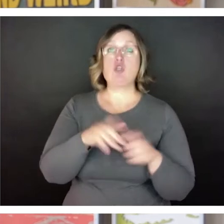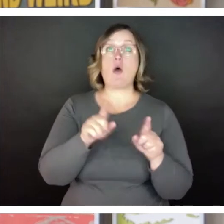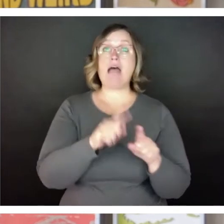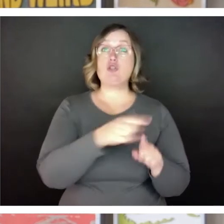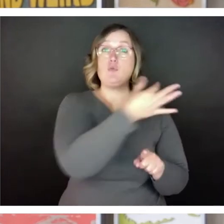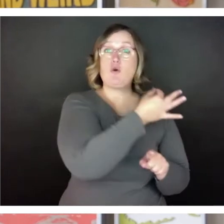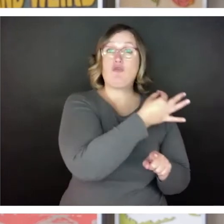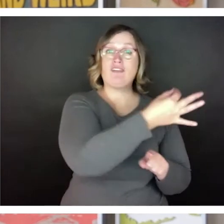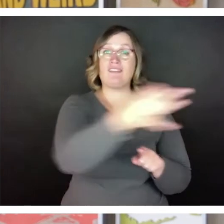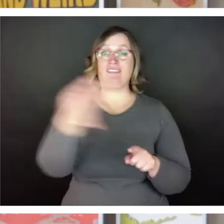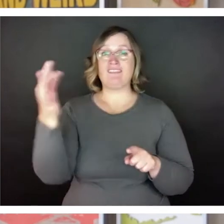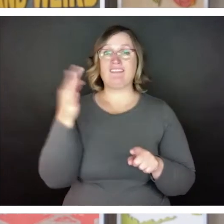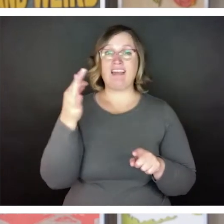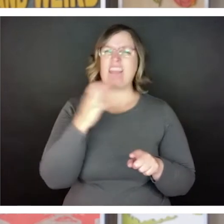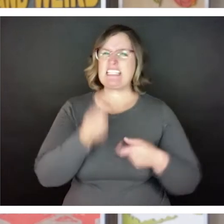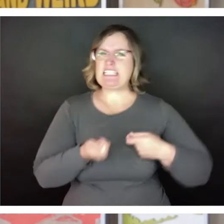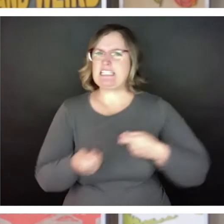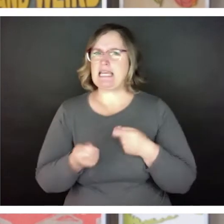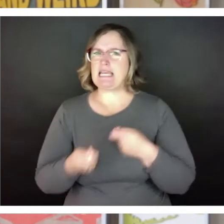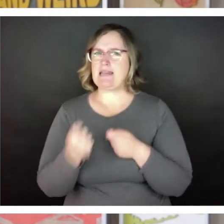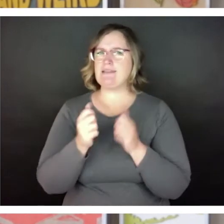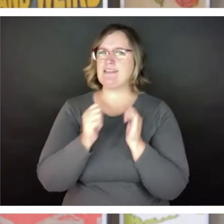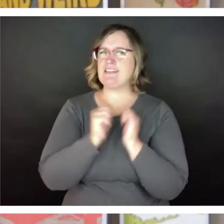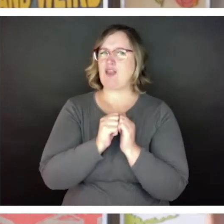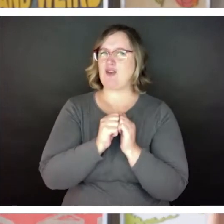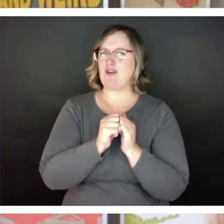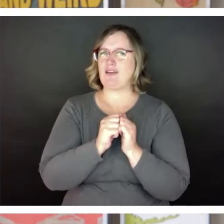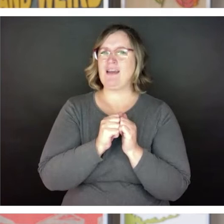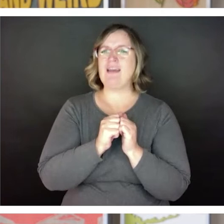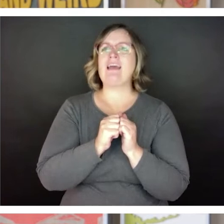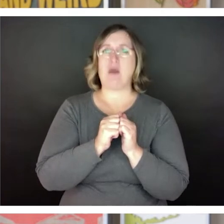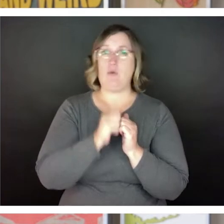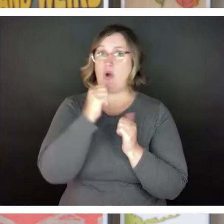let's dig in together because we don't got next. We got now.